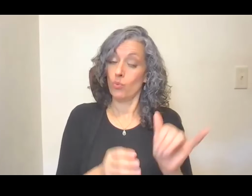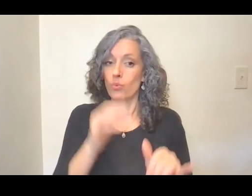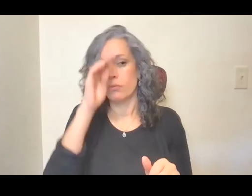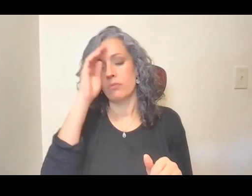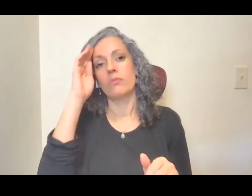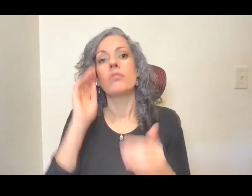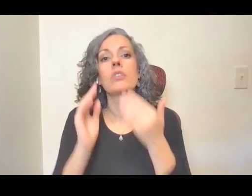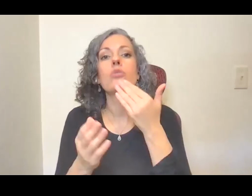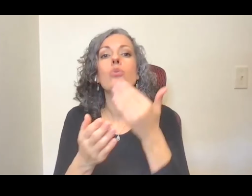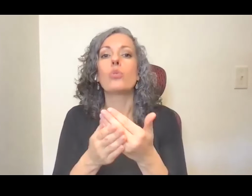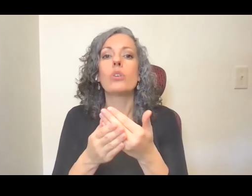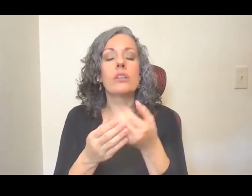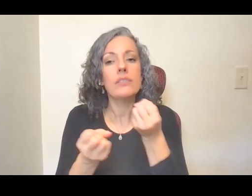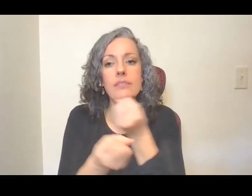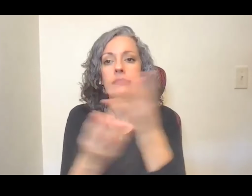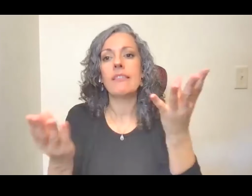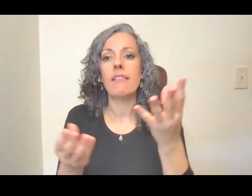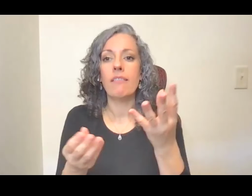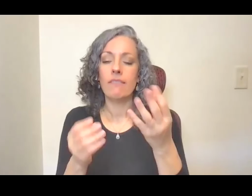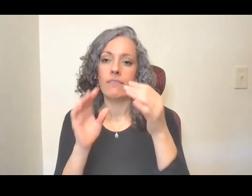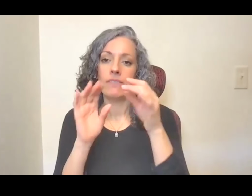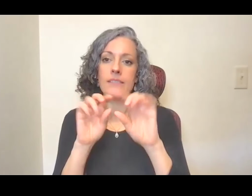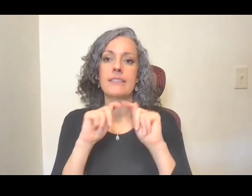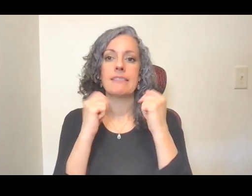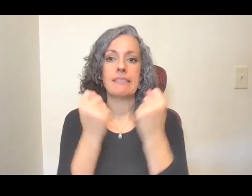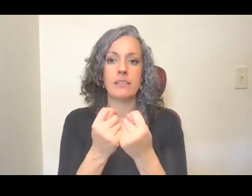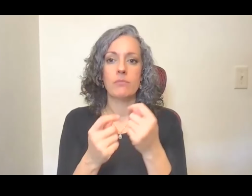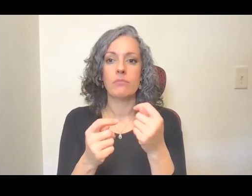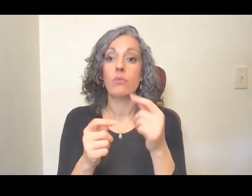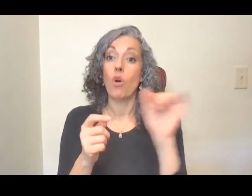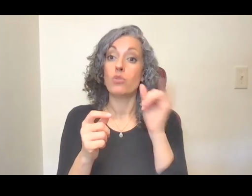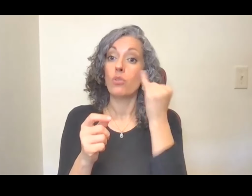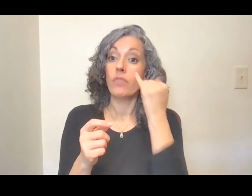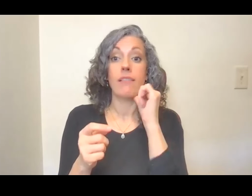especially if they don't know anything about accessibility. They get examples of how it works,